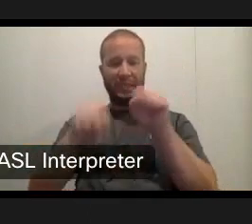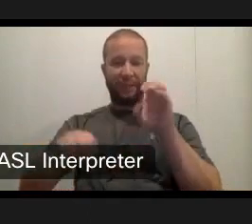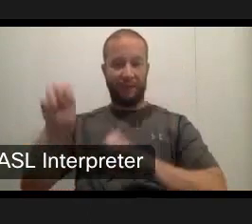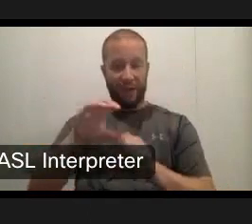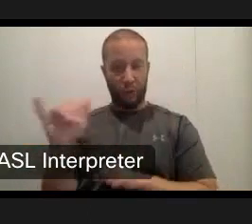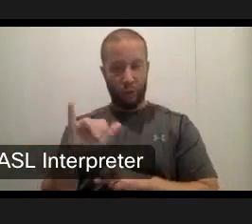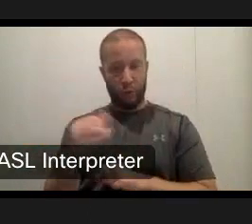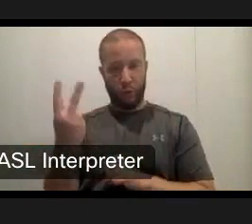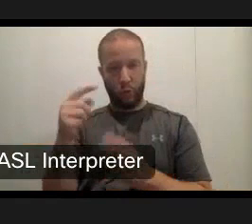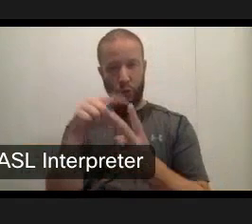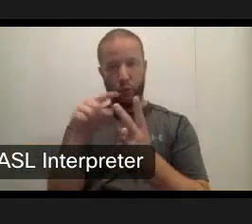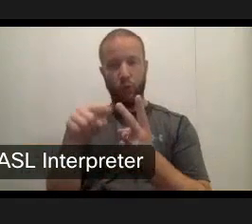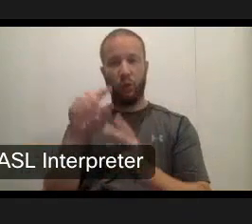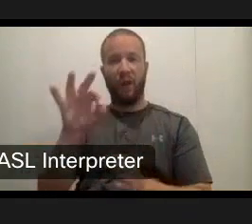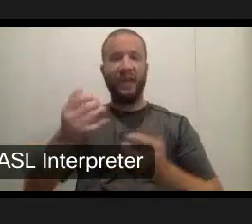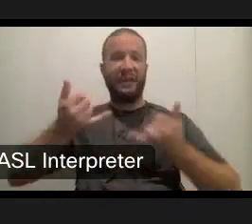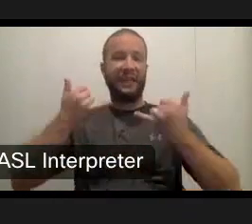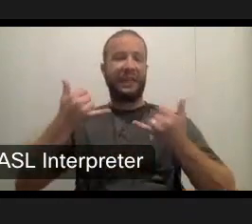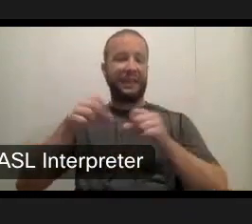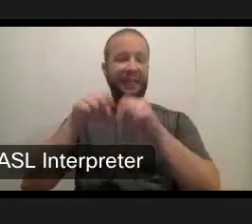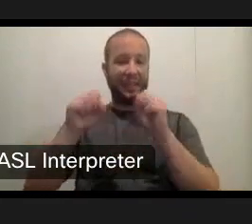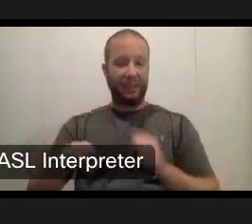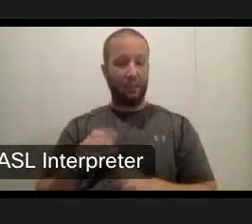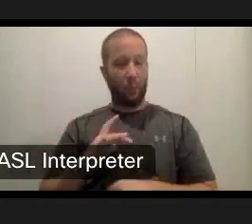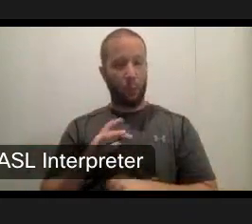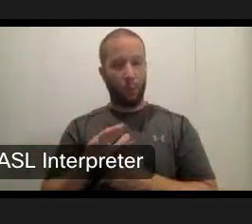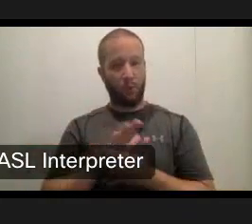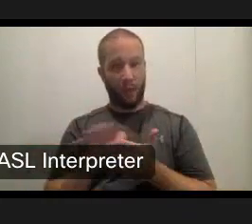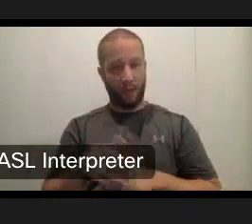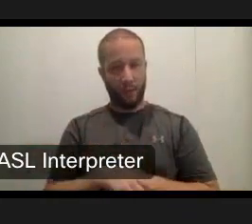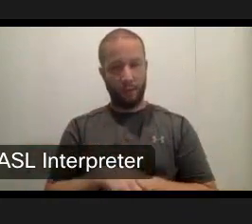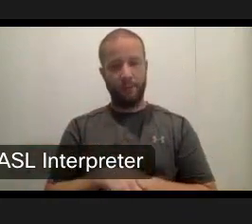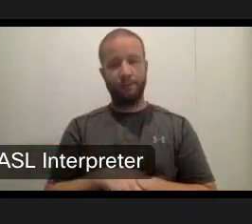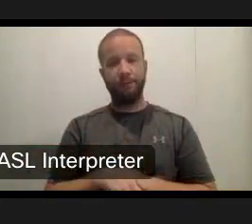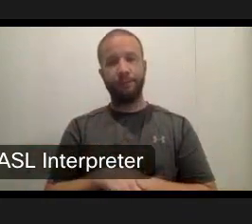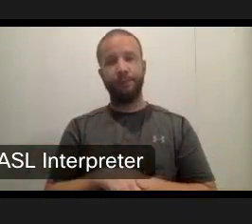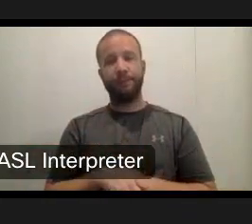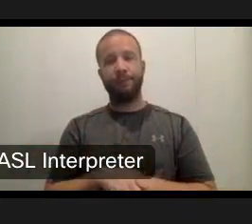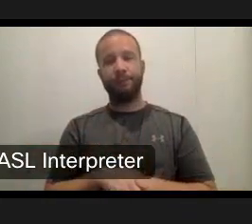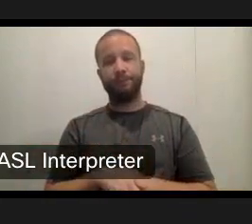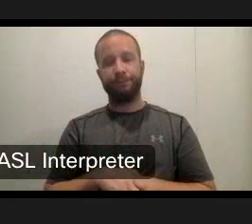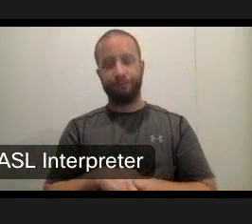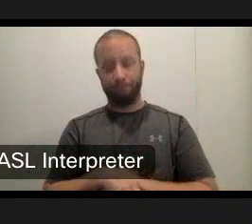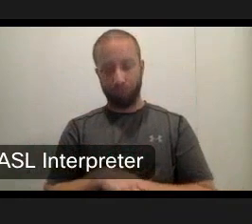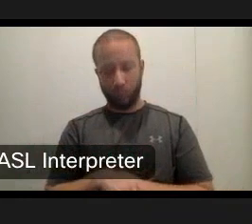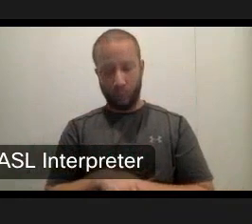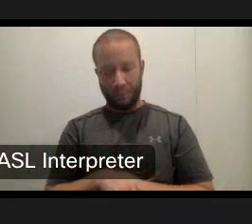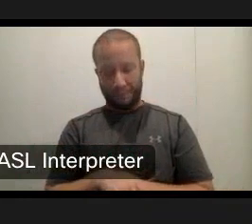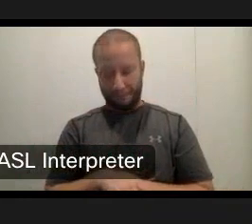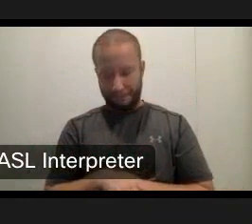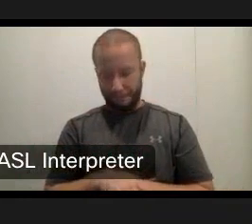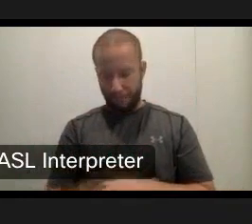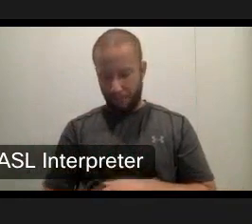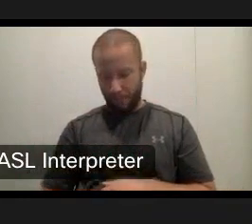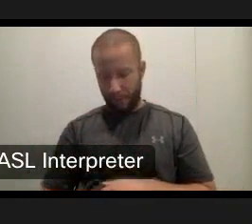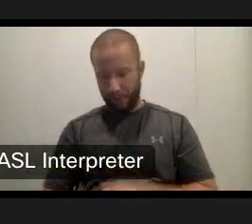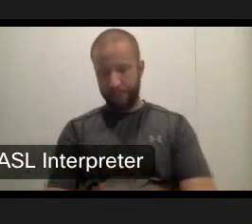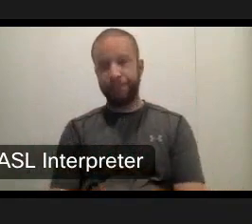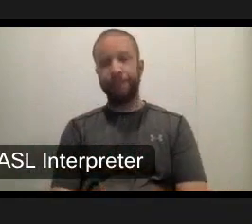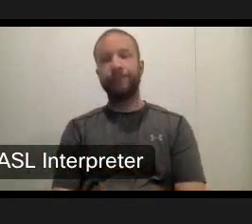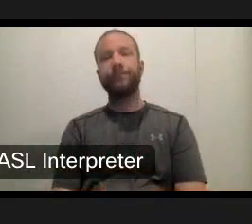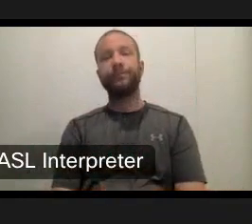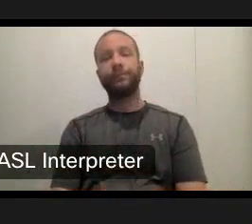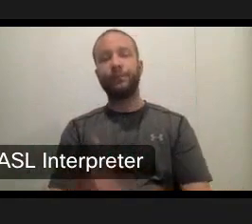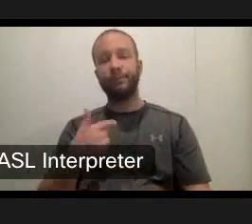the existing system a lot of this feedback aside from uh uh surveys that we conducted